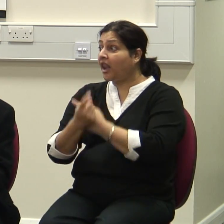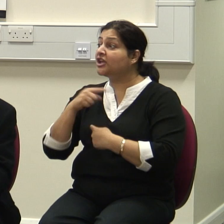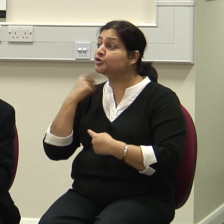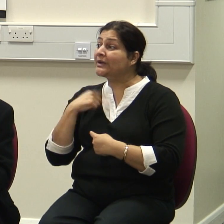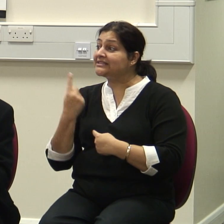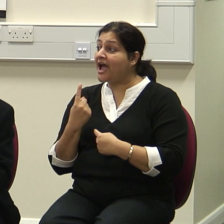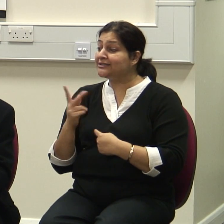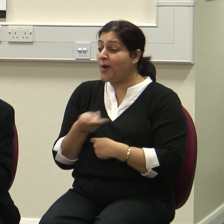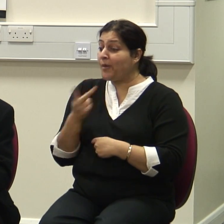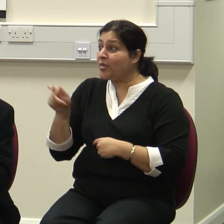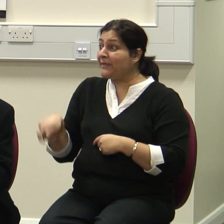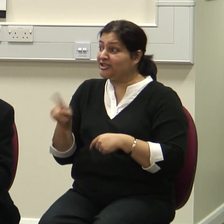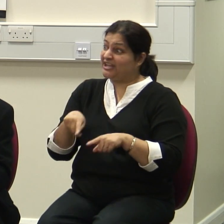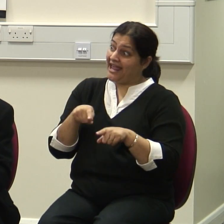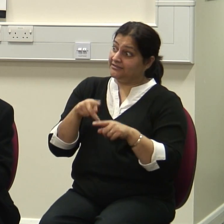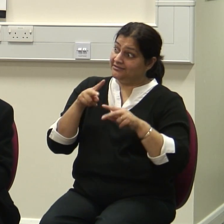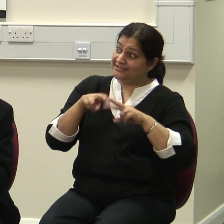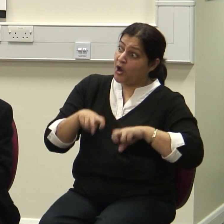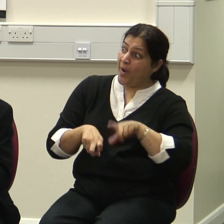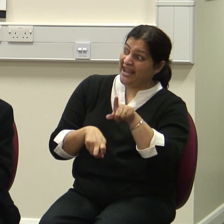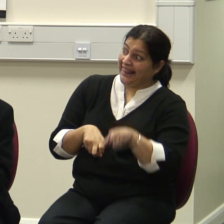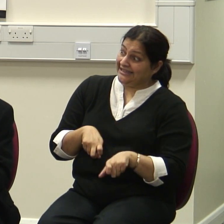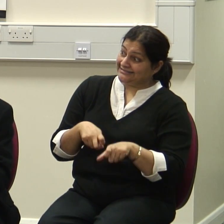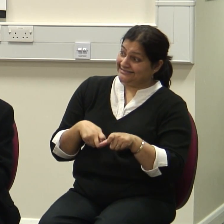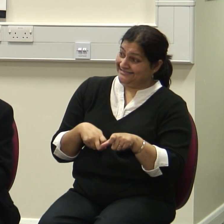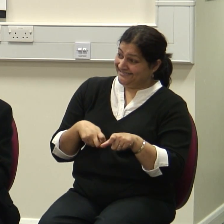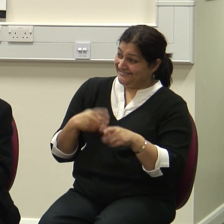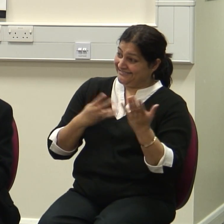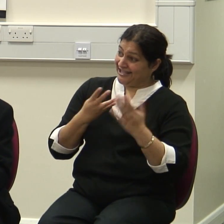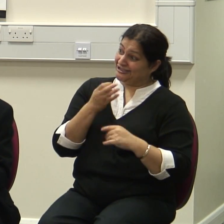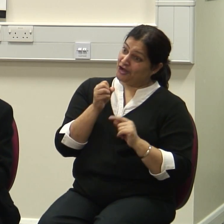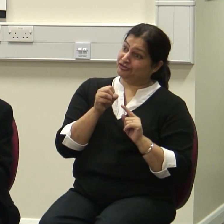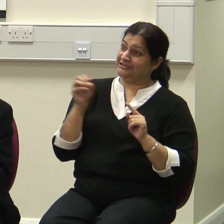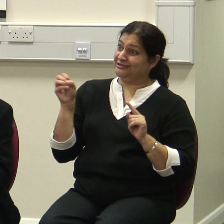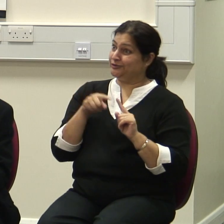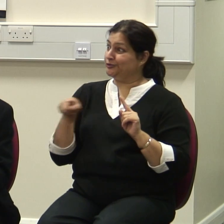their patients in those days, 1900 to roughly 1930.